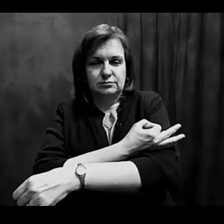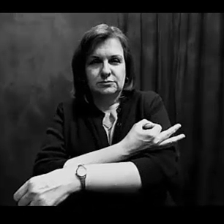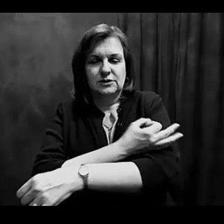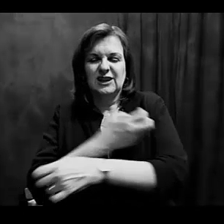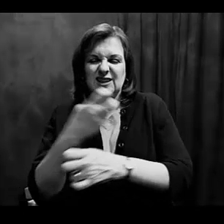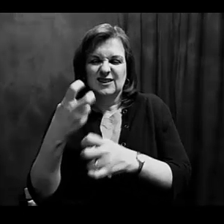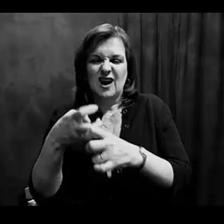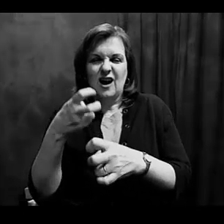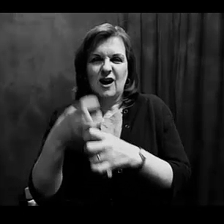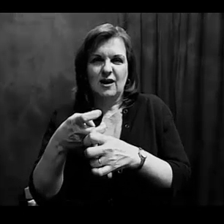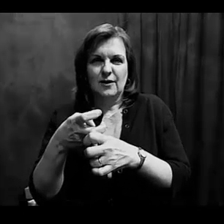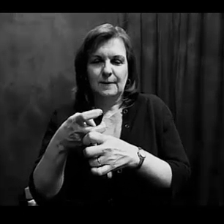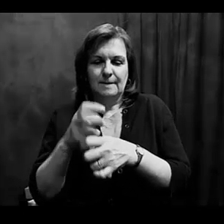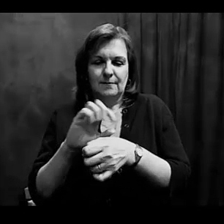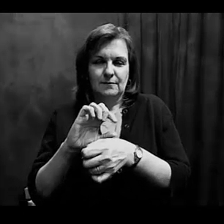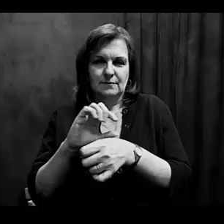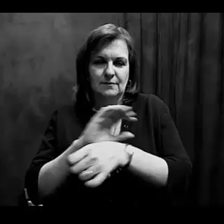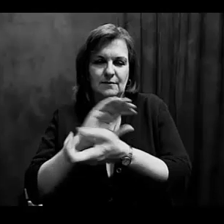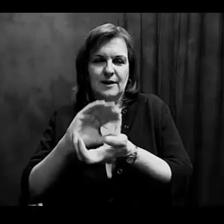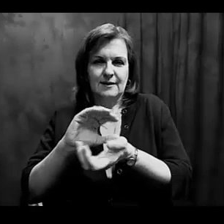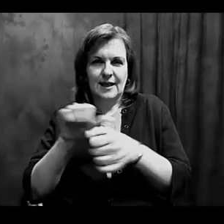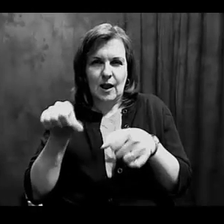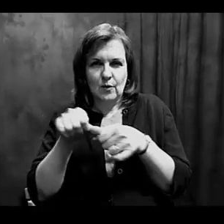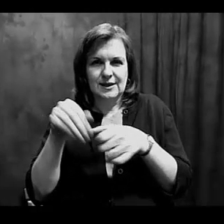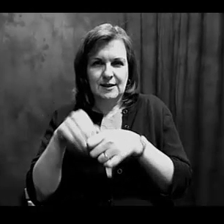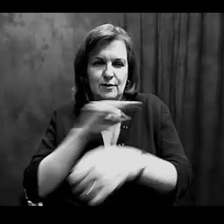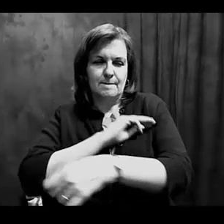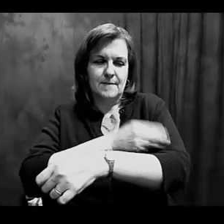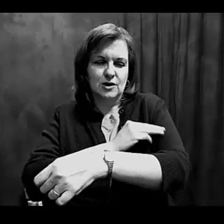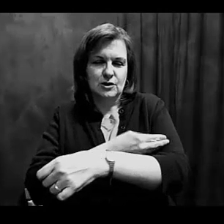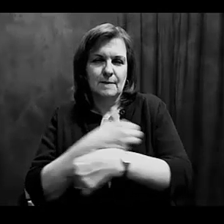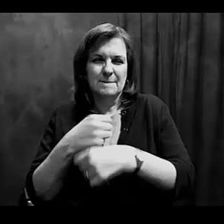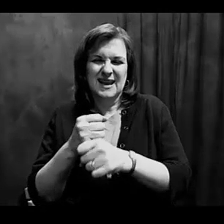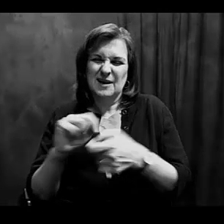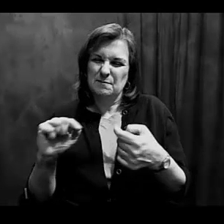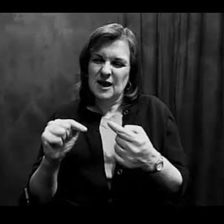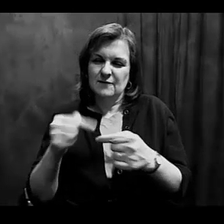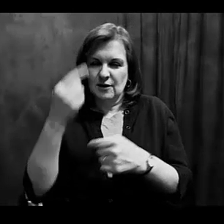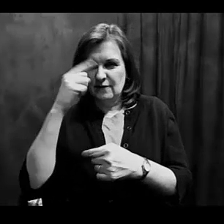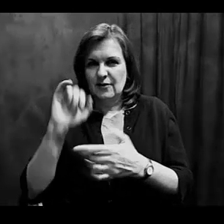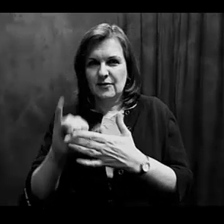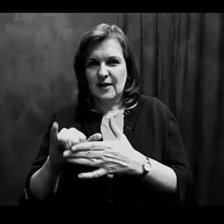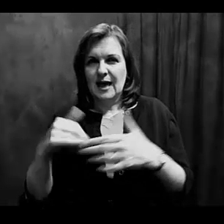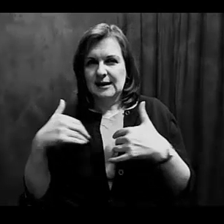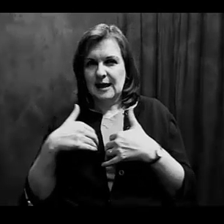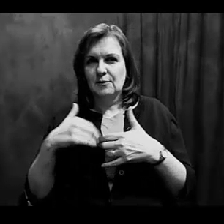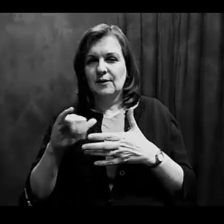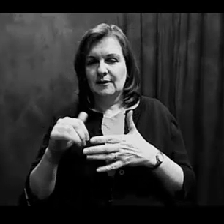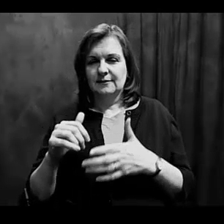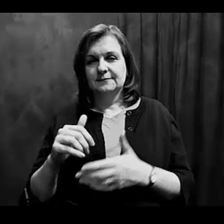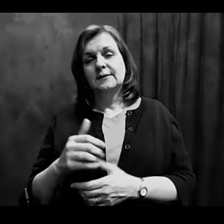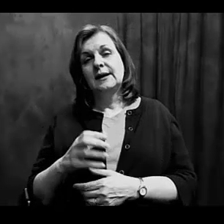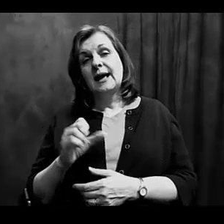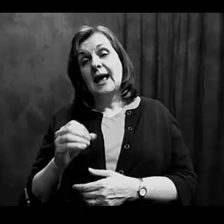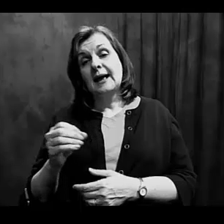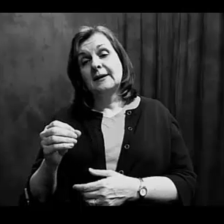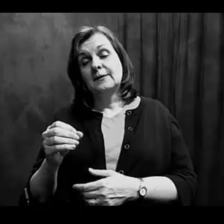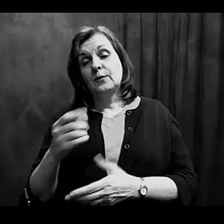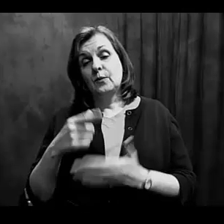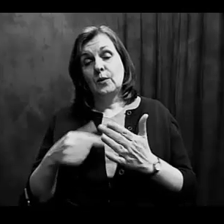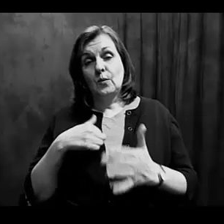or essentially little hard pockets inside the muscle tissue making it of course very painful to be infected by these